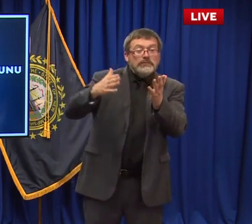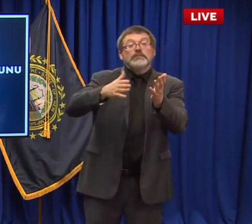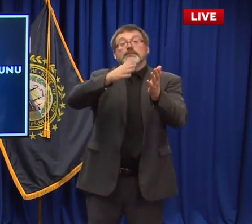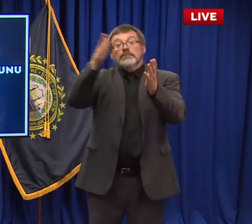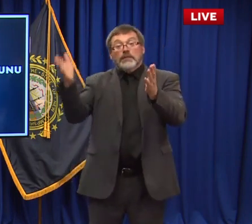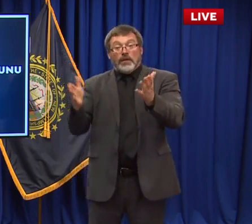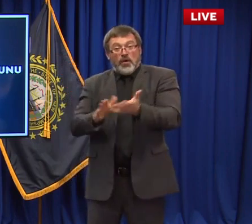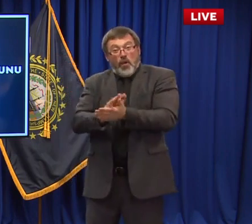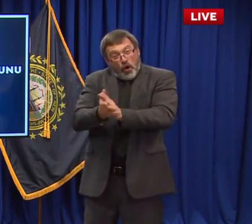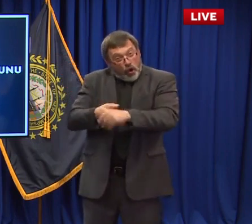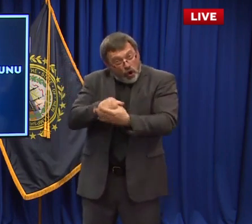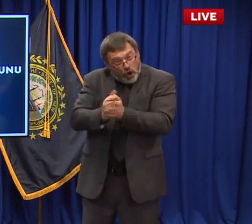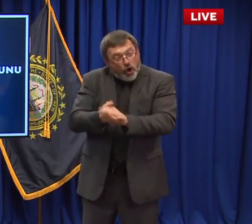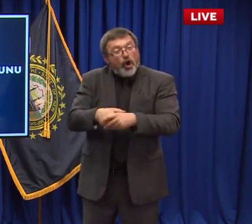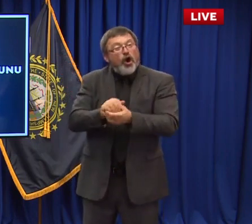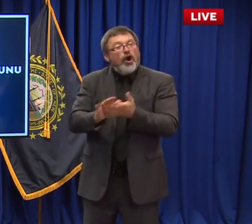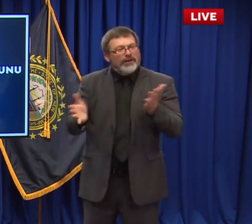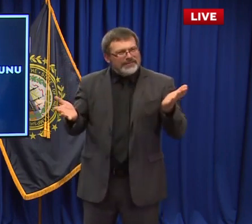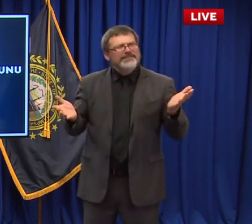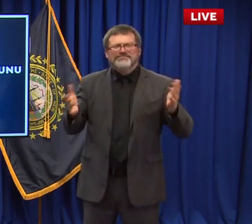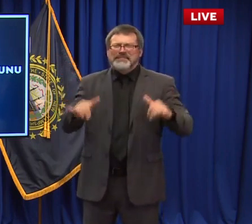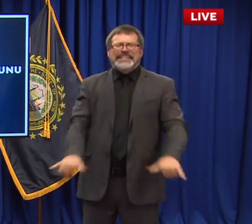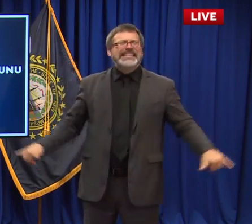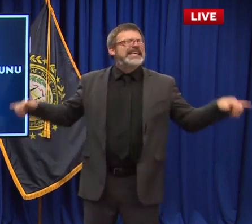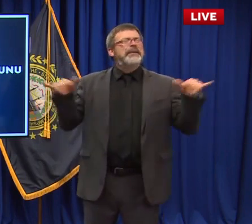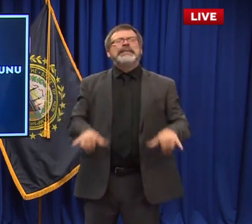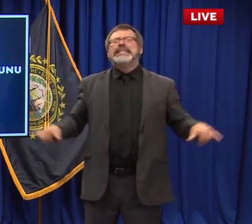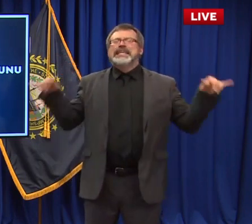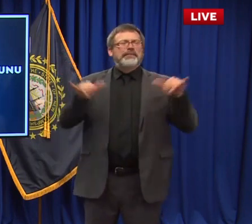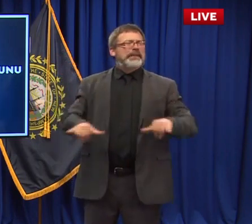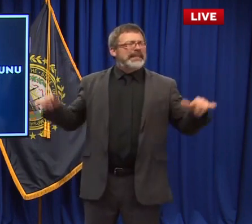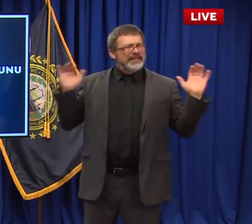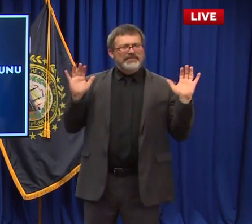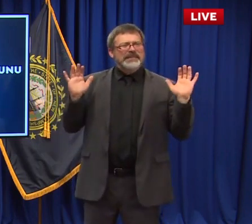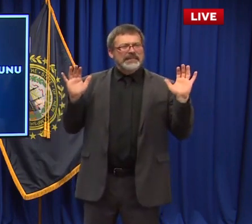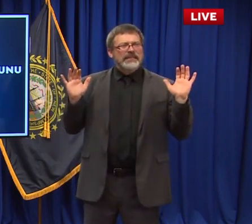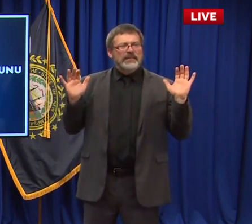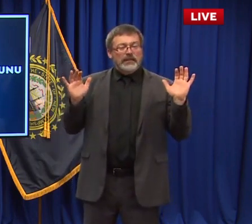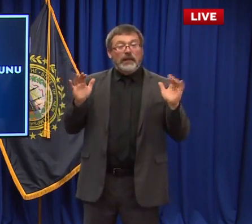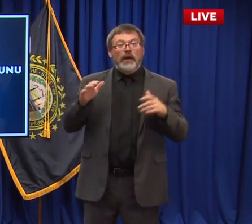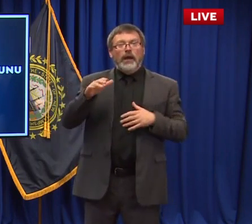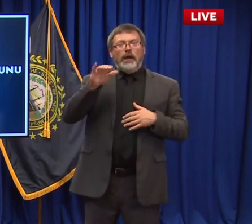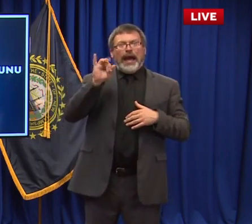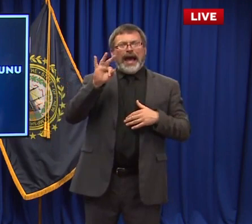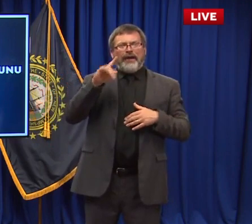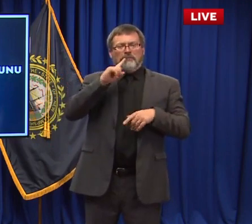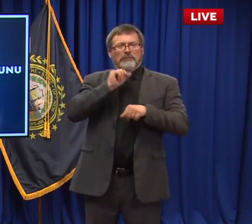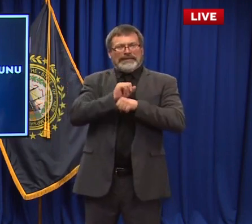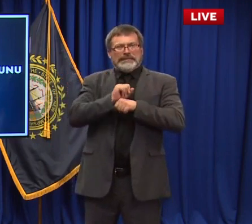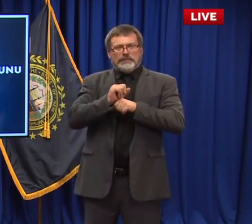FACE MASKS WENT IN PUBLIC PLACES, STAYING SIX FEET AWAY FROM OTHER PEOPLE, PRACTICING GOOD HAND HYGIENE.